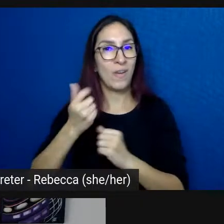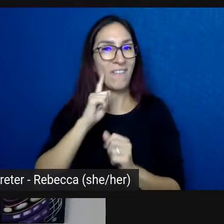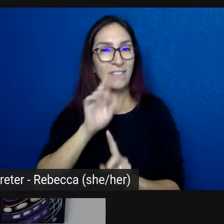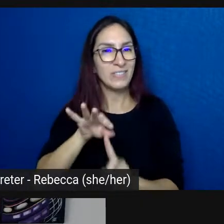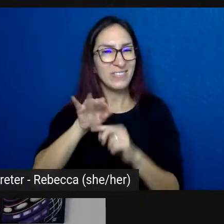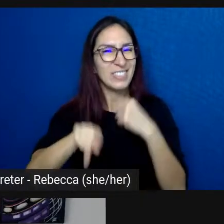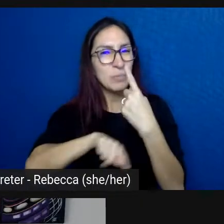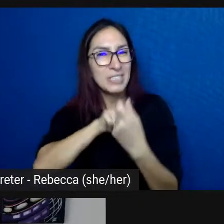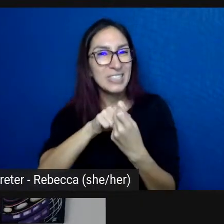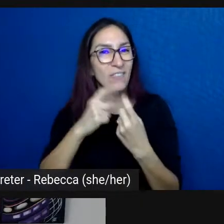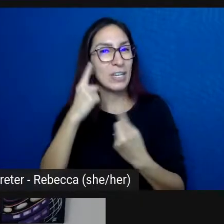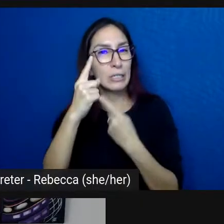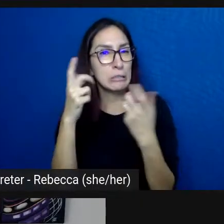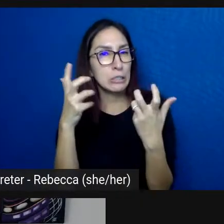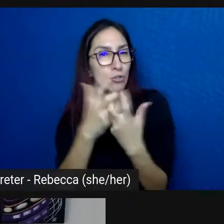in 200 plus% on a computer